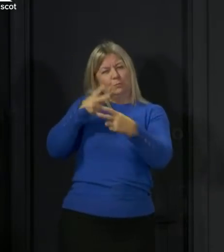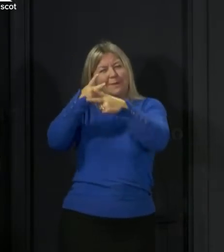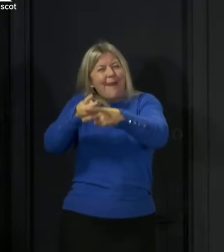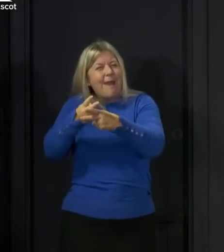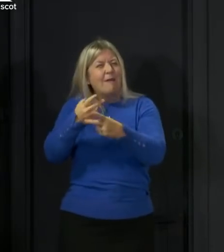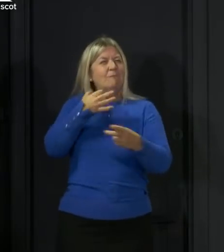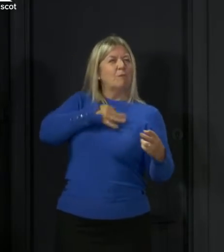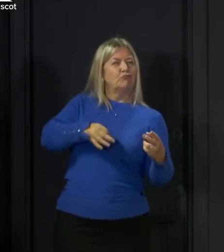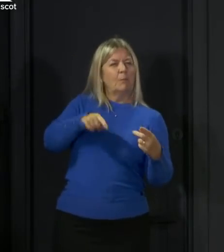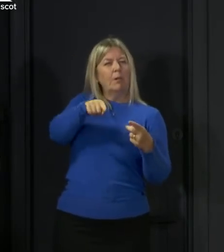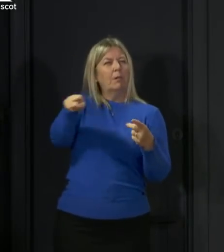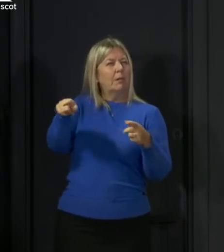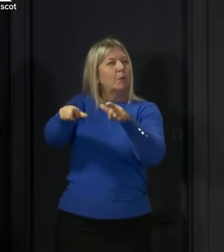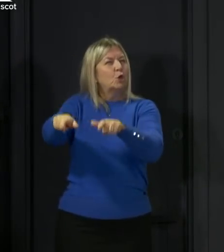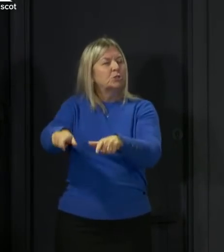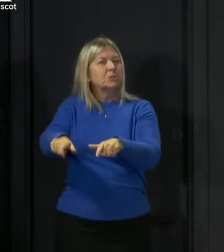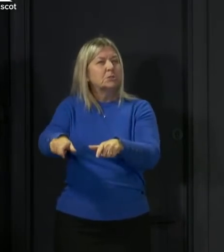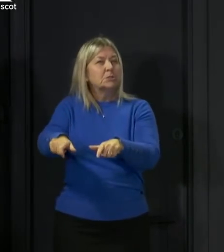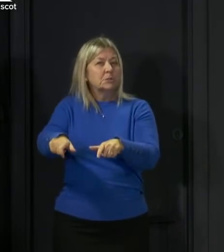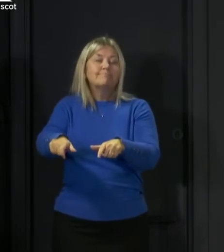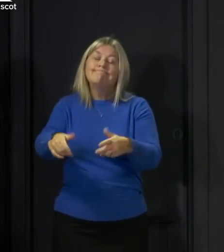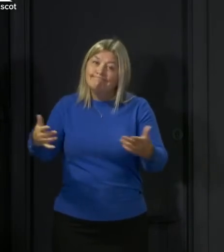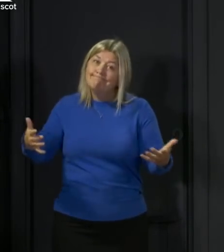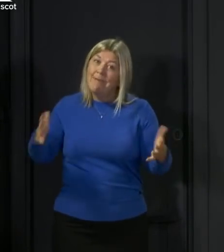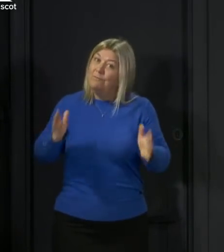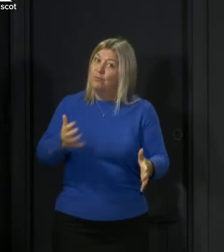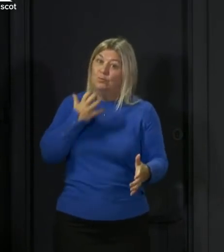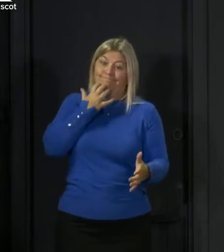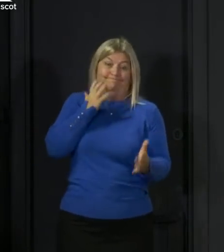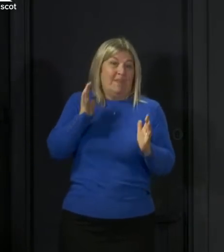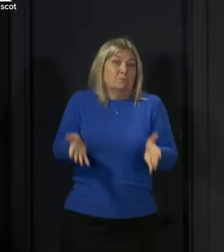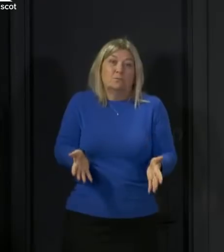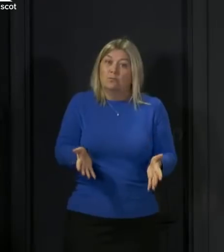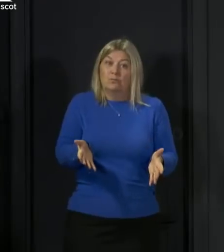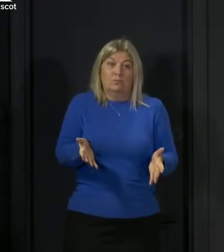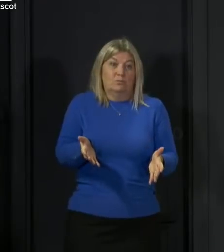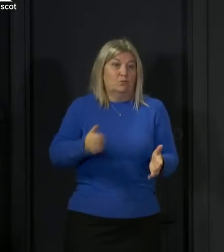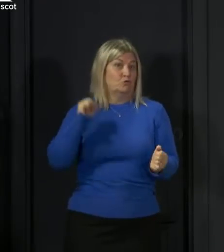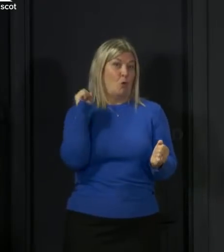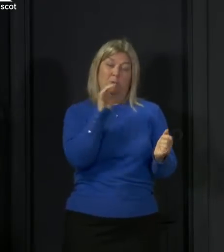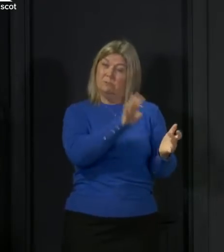This is the key sacrifice we are, all of us, being asked to make right now because it is the